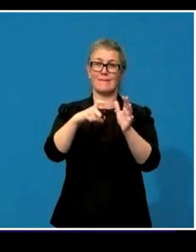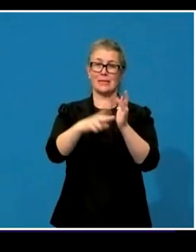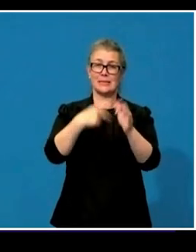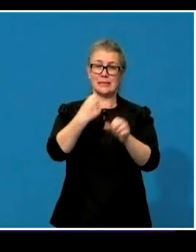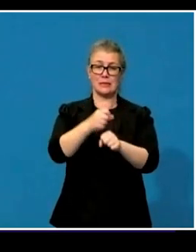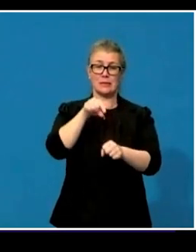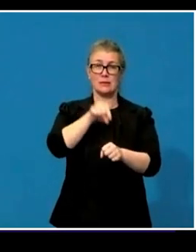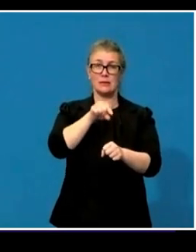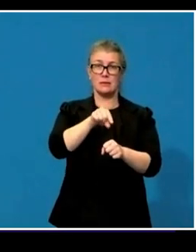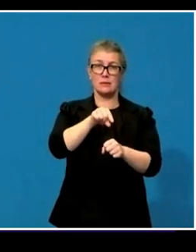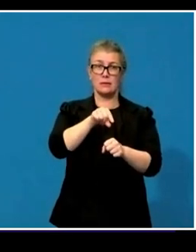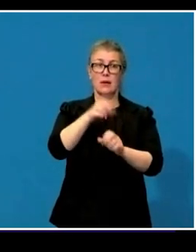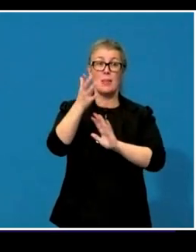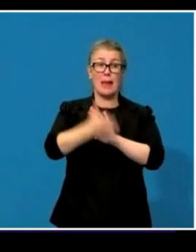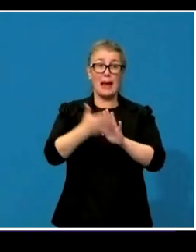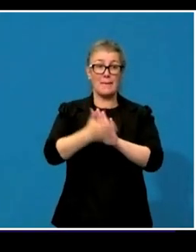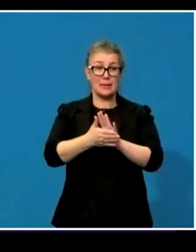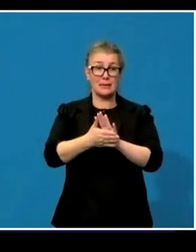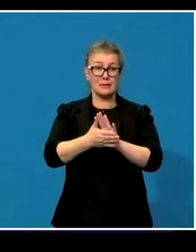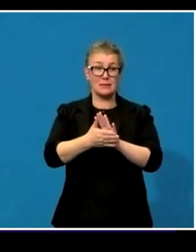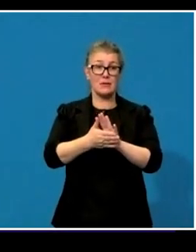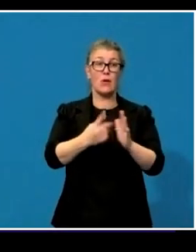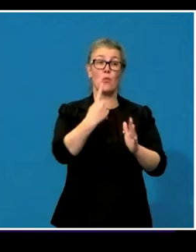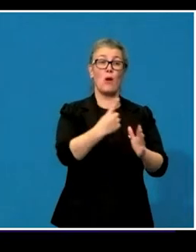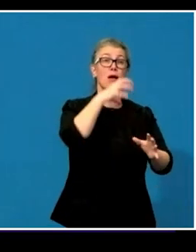That would be correct, yes. Okay.